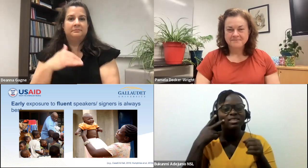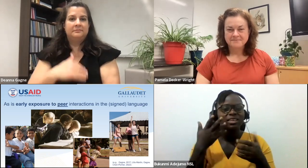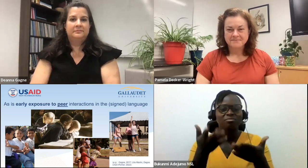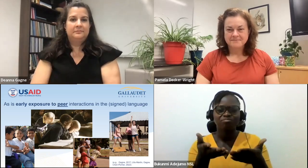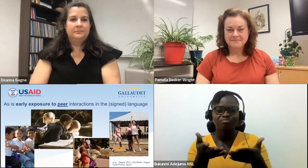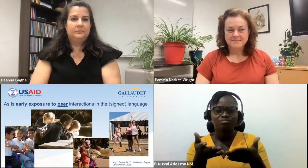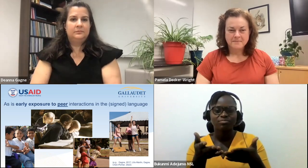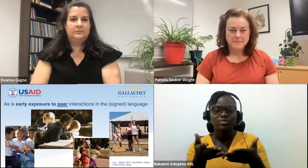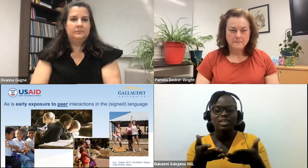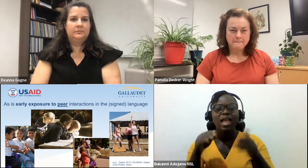next slide.